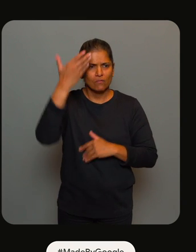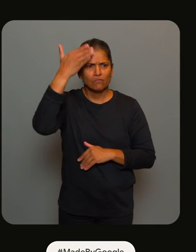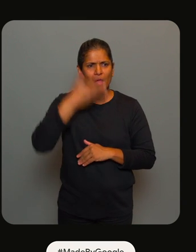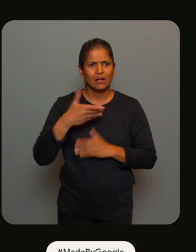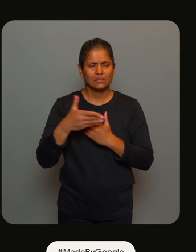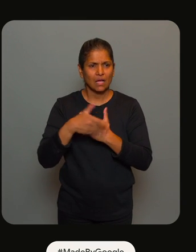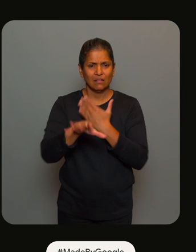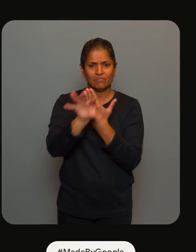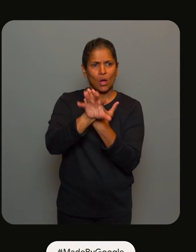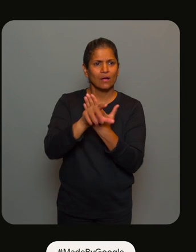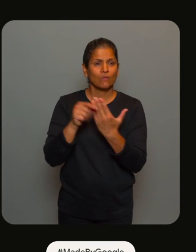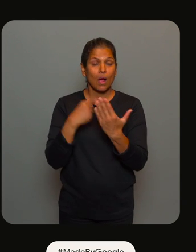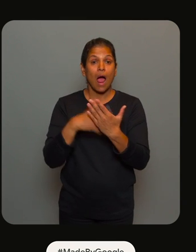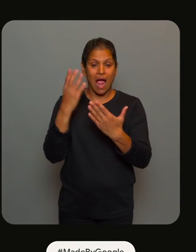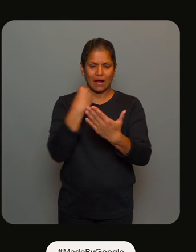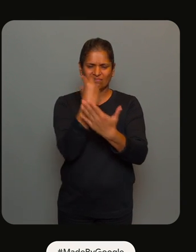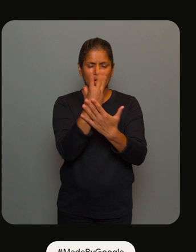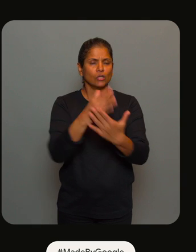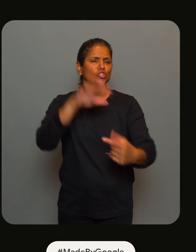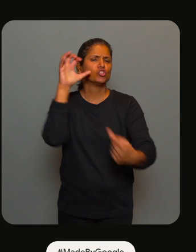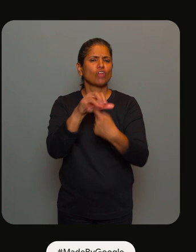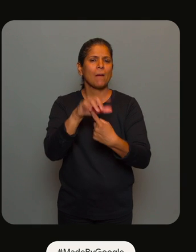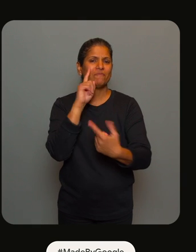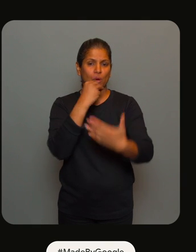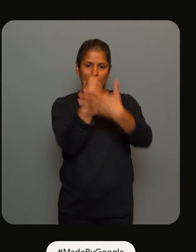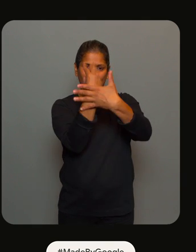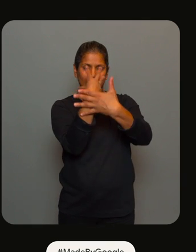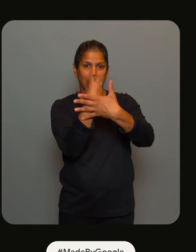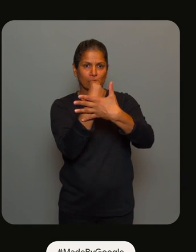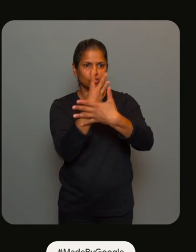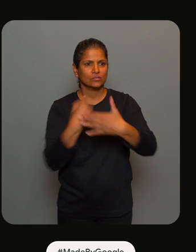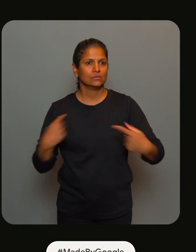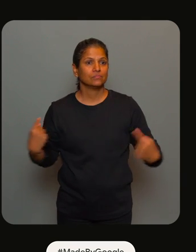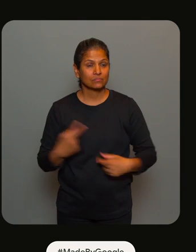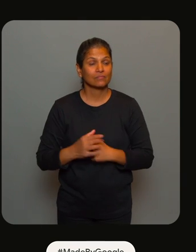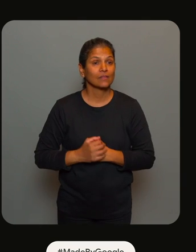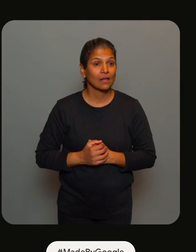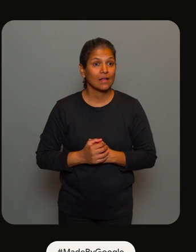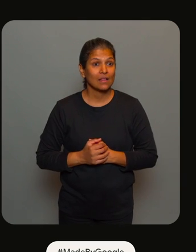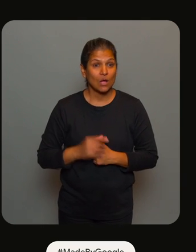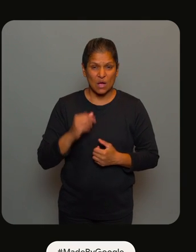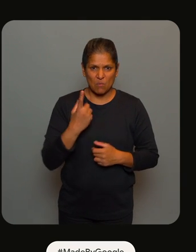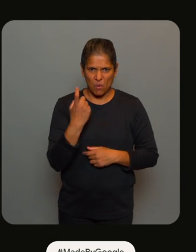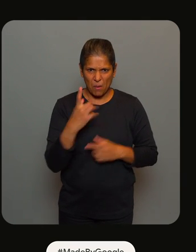selfies, videos, and more. And the front camera has another role to play.